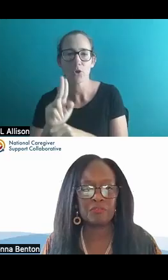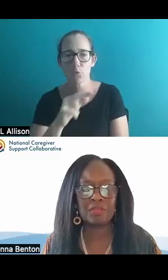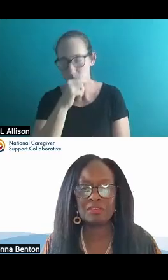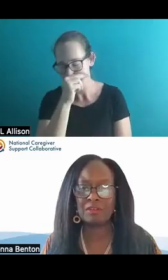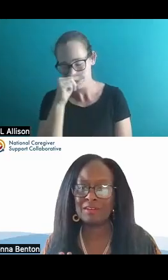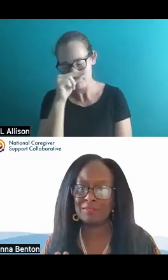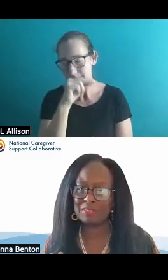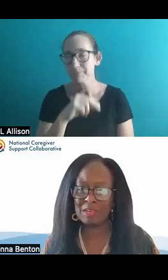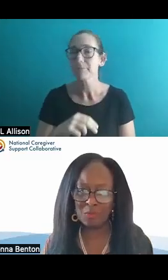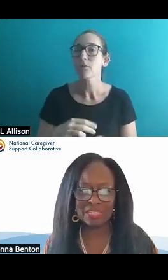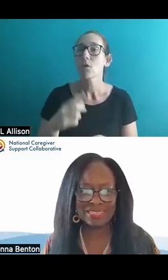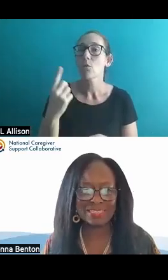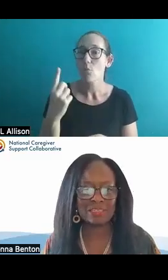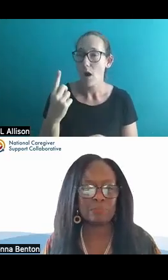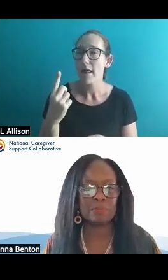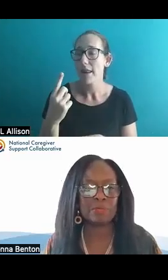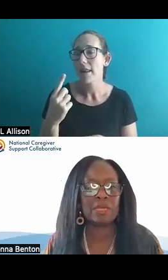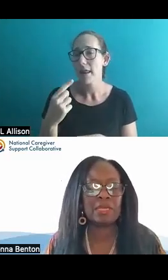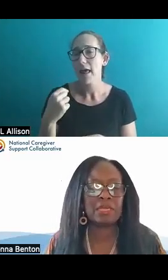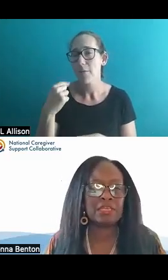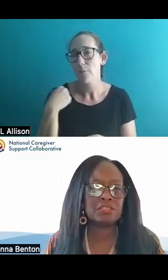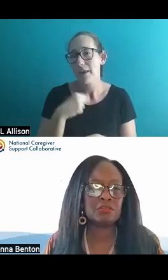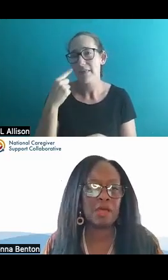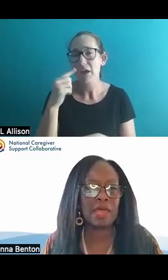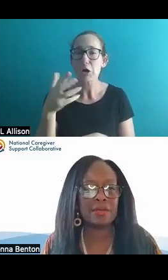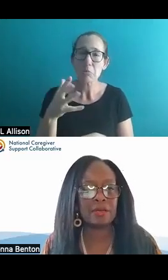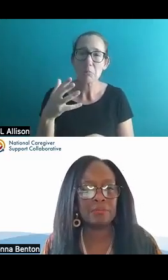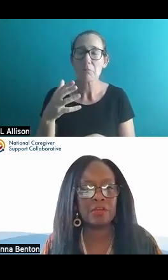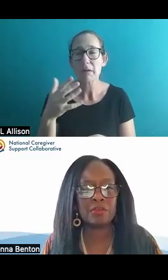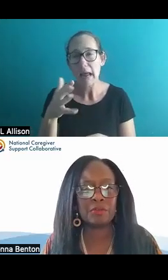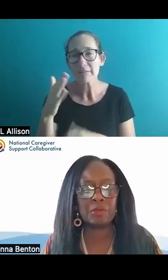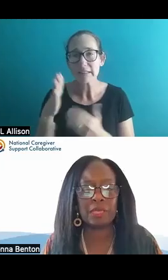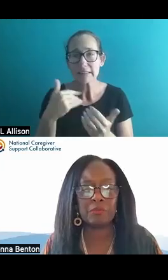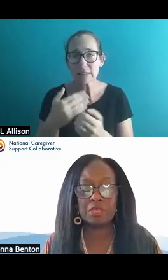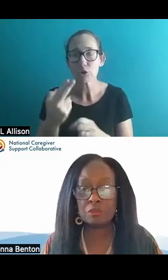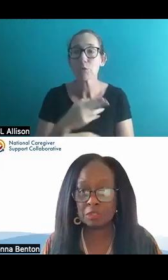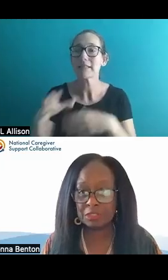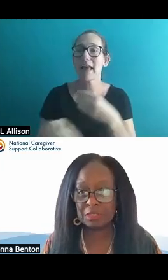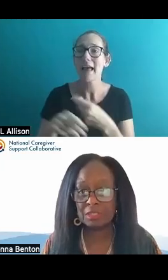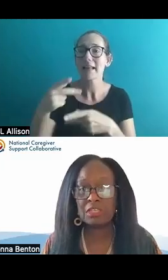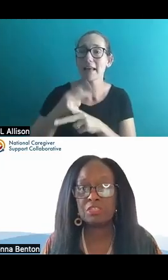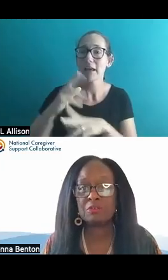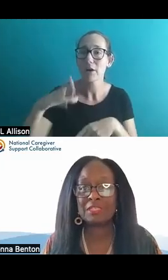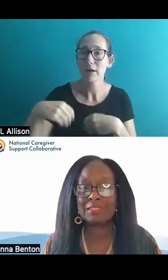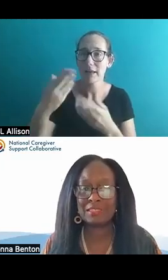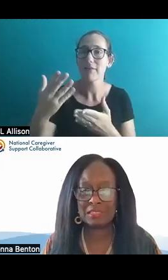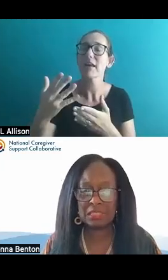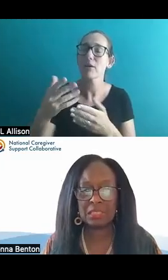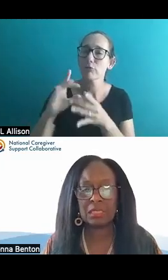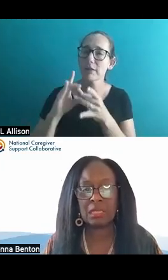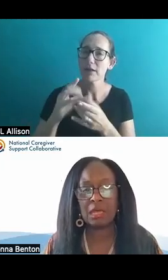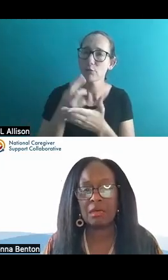think are kind of somewhat easy to implement is to add caregiving related resources to existing